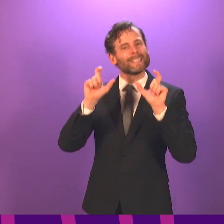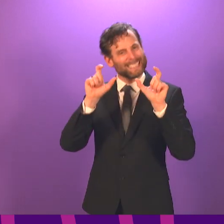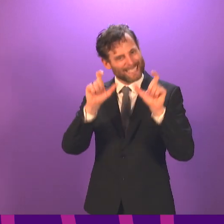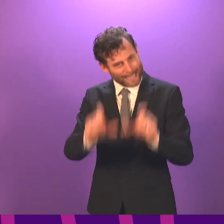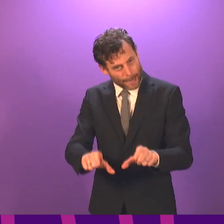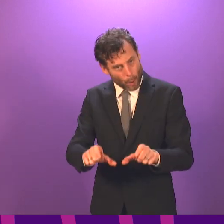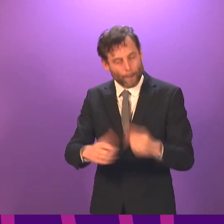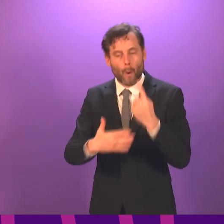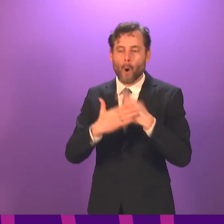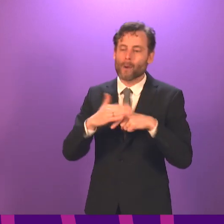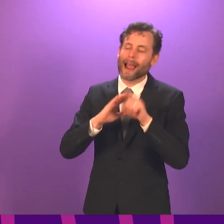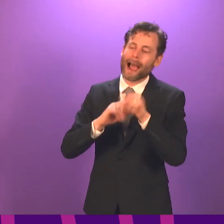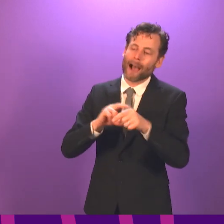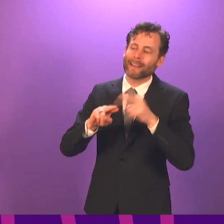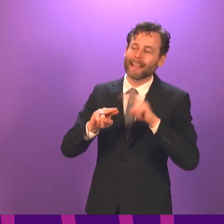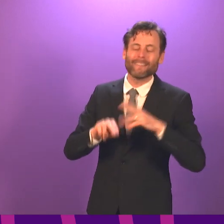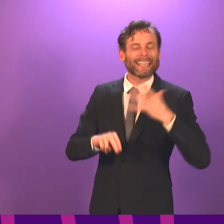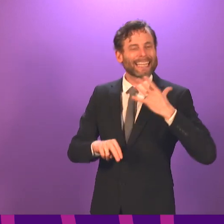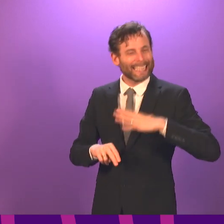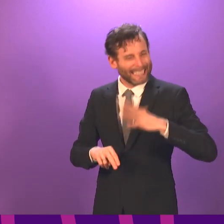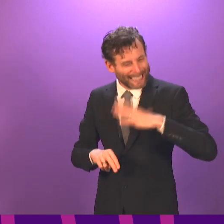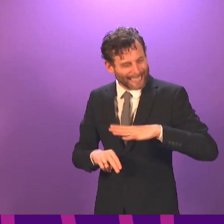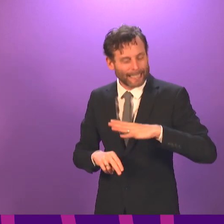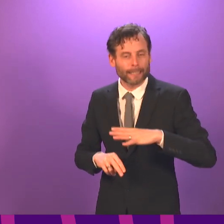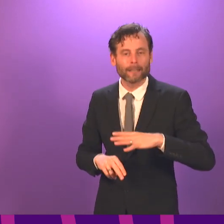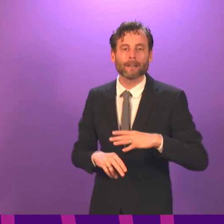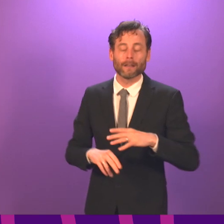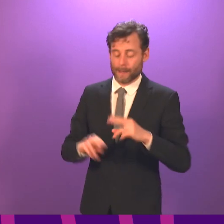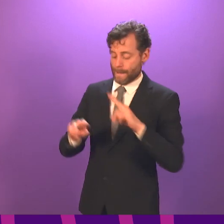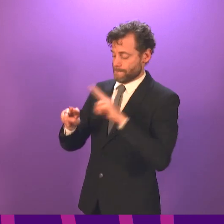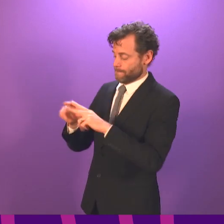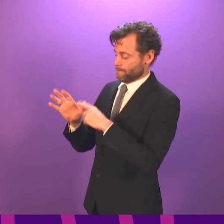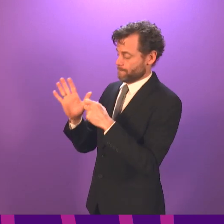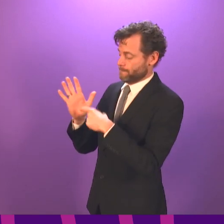Do not meet people from other households indoors. Follow the FACTS advice when you are out and